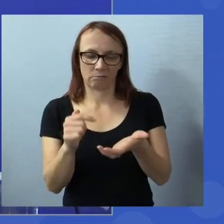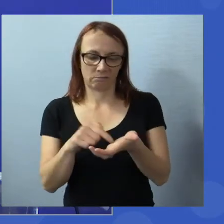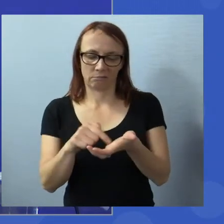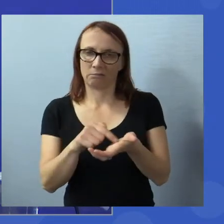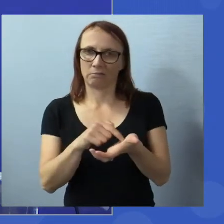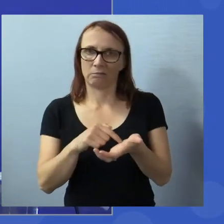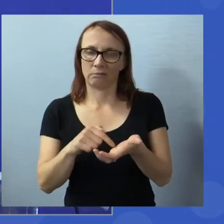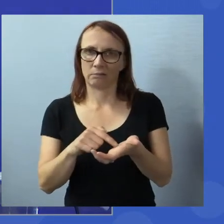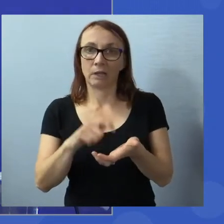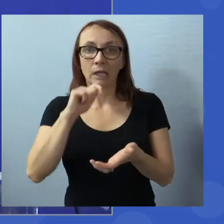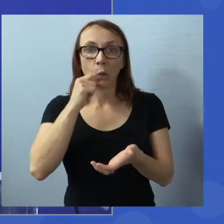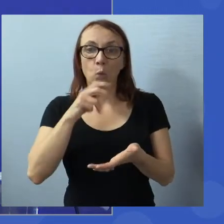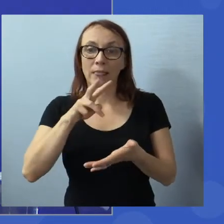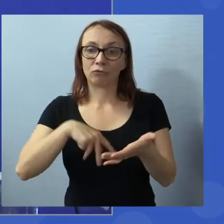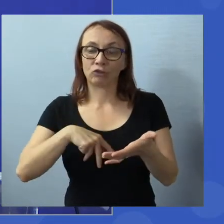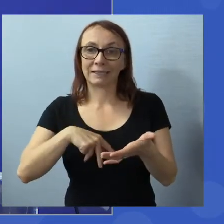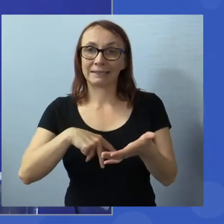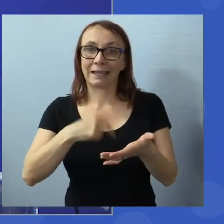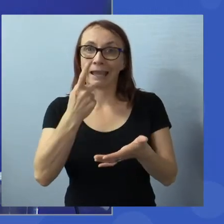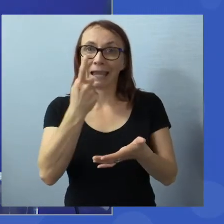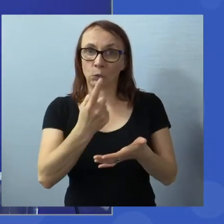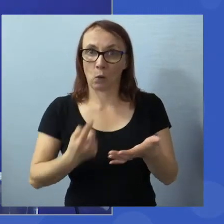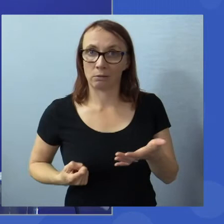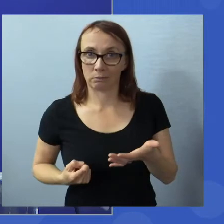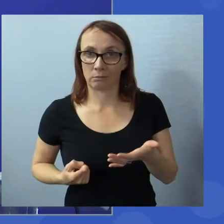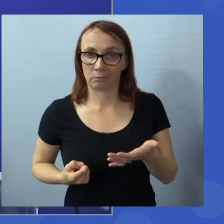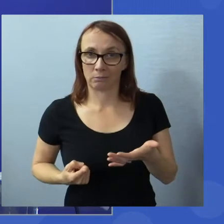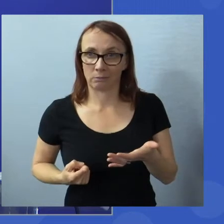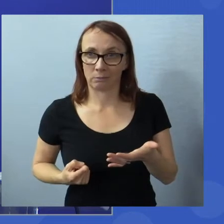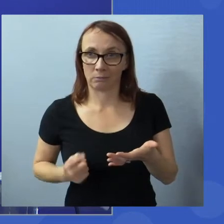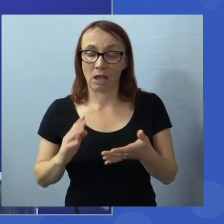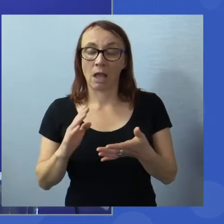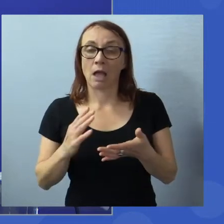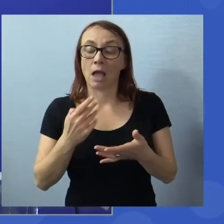to read each statement in turn at the end of the statement you will have an